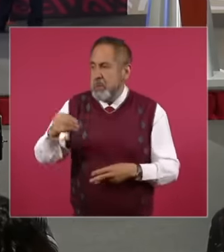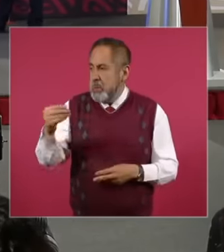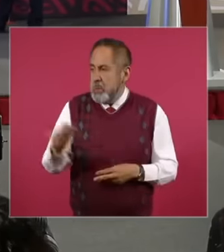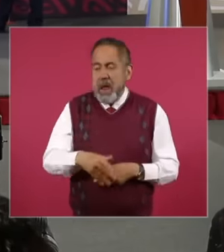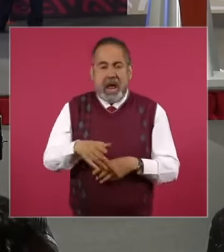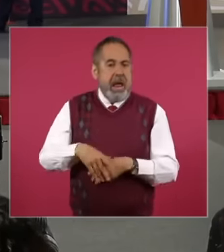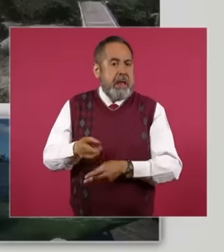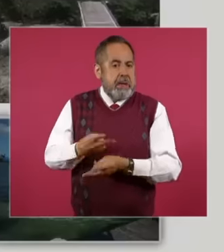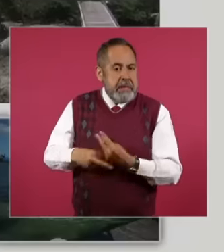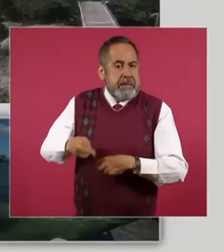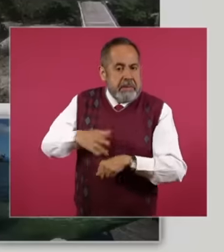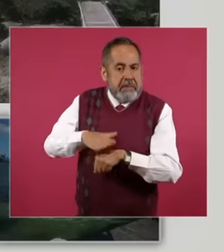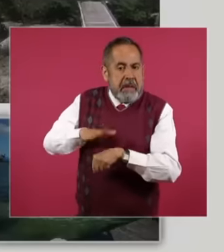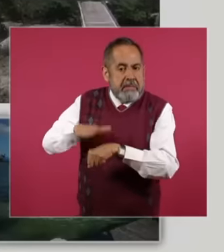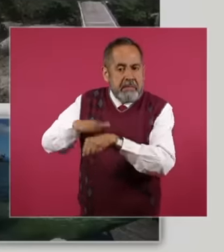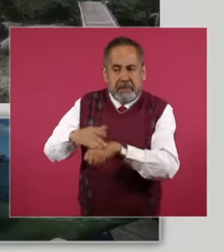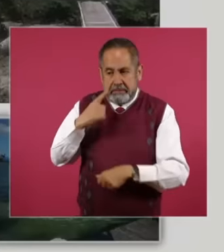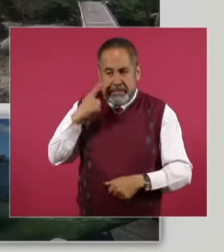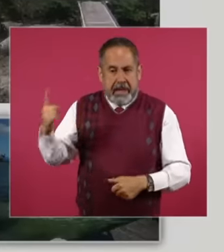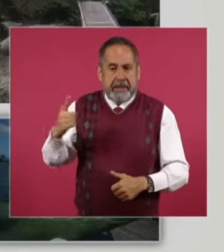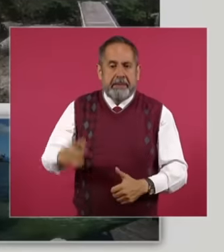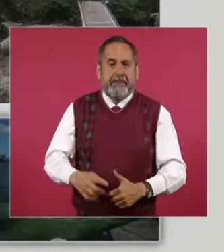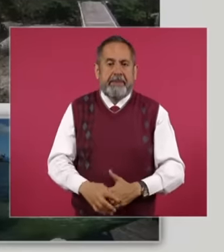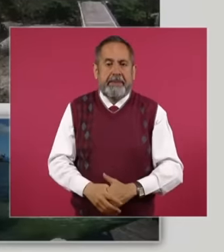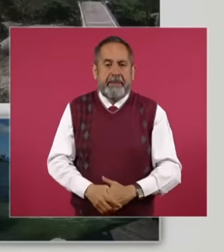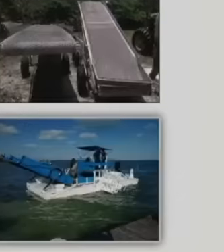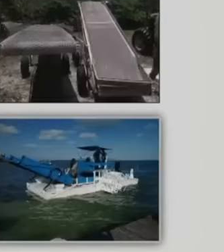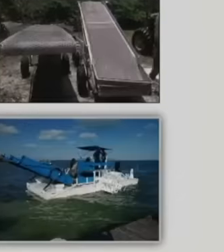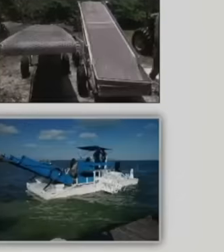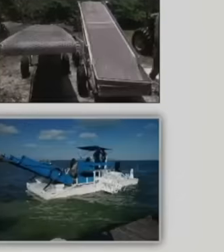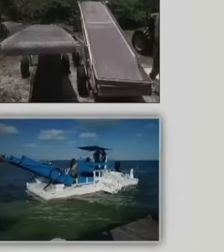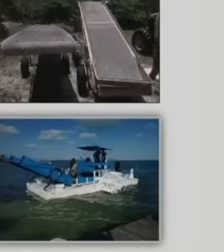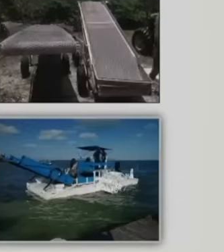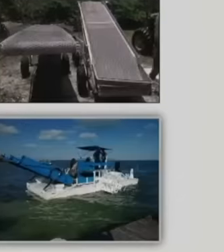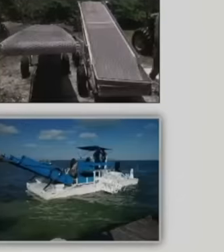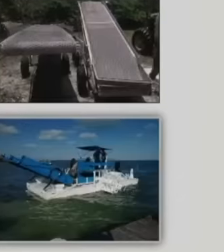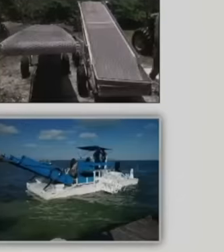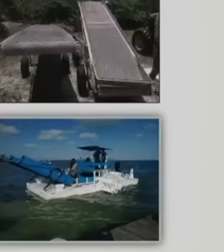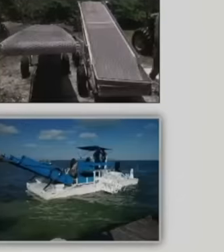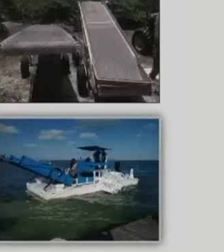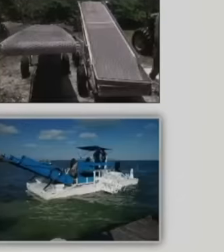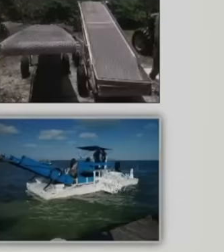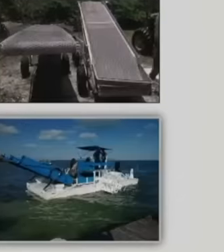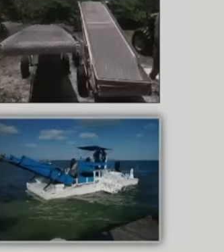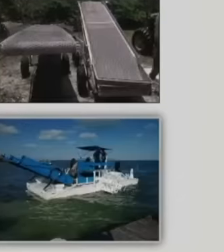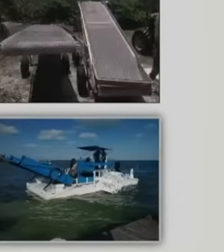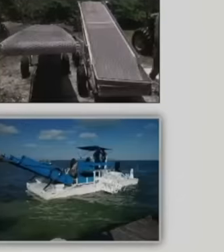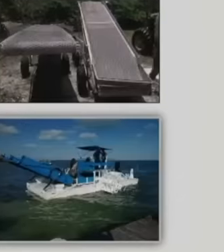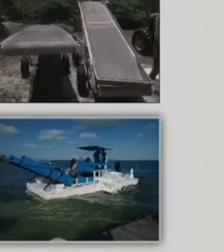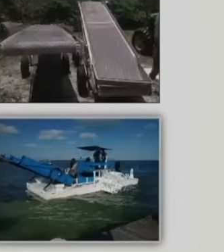of sargassum exceeds the response capabilities of the government of Quintana Roo and it is as of